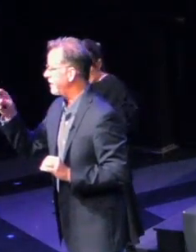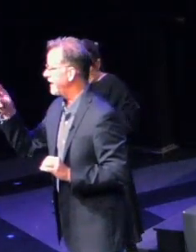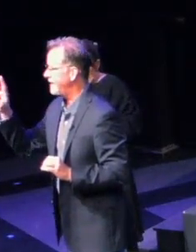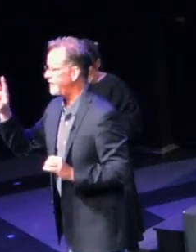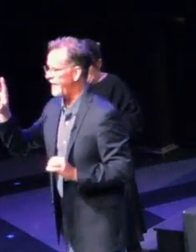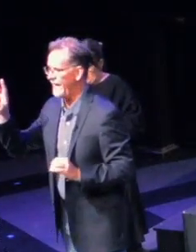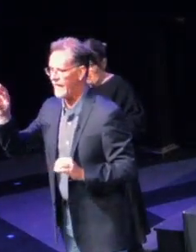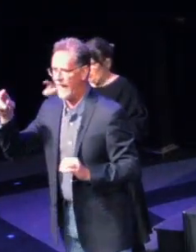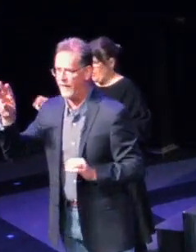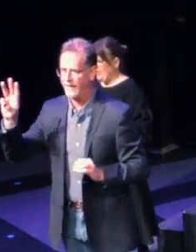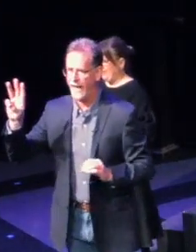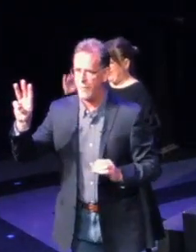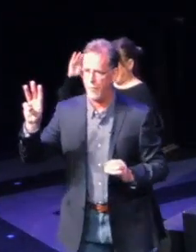less educated, and less people.